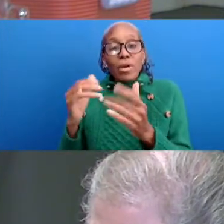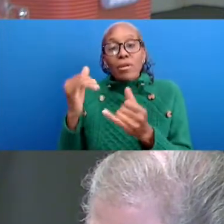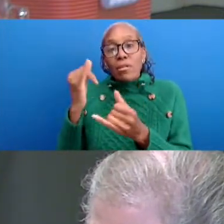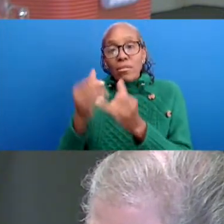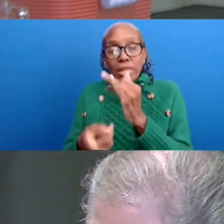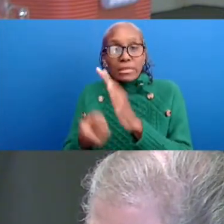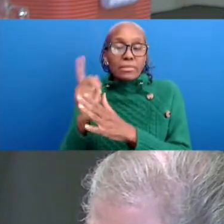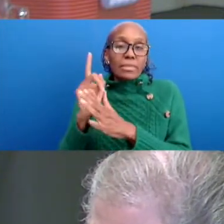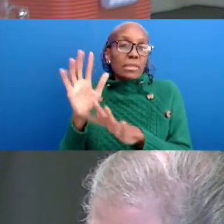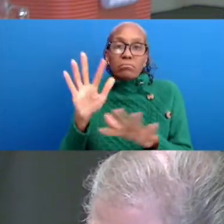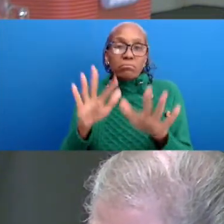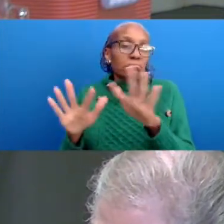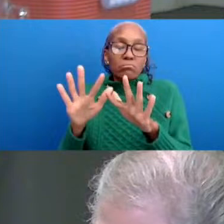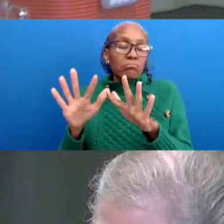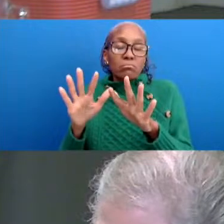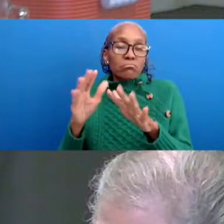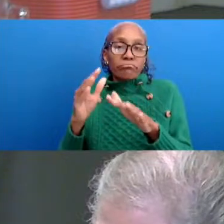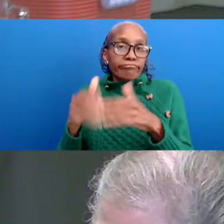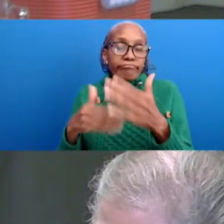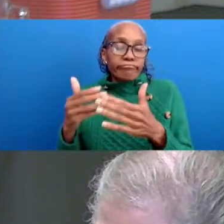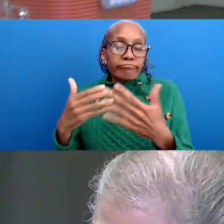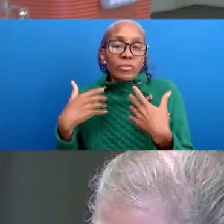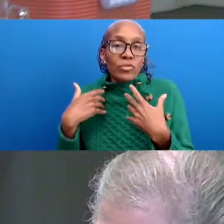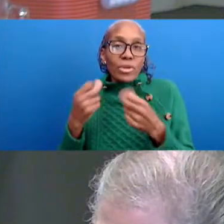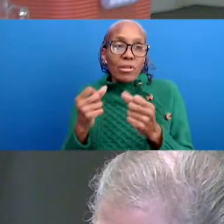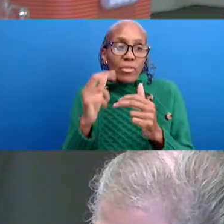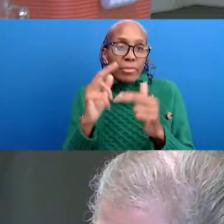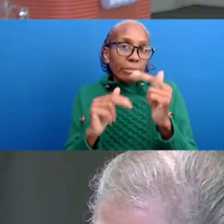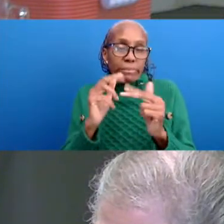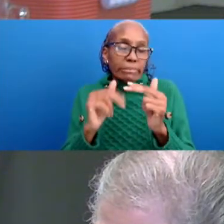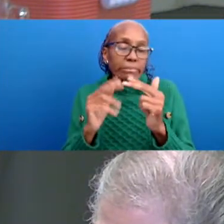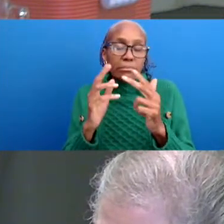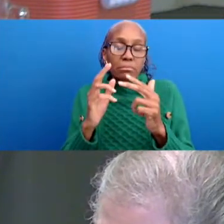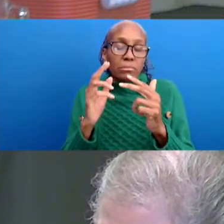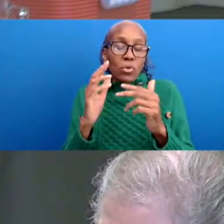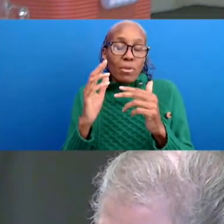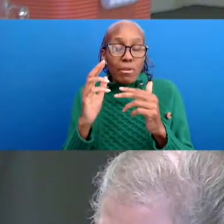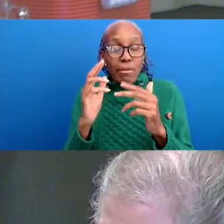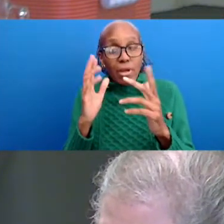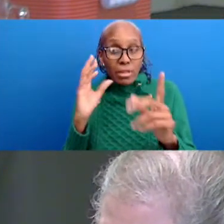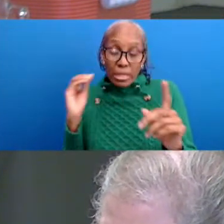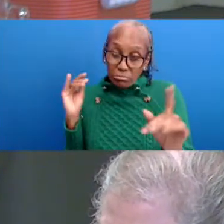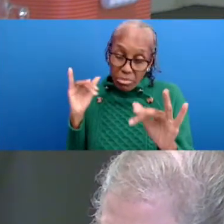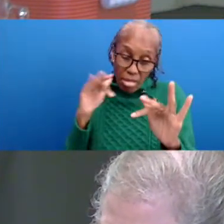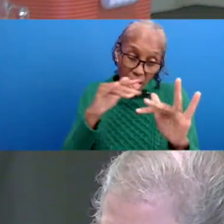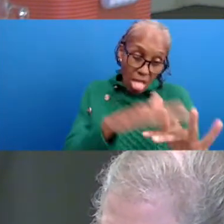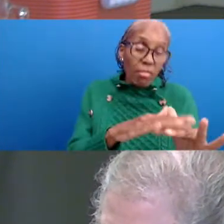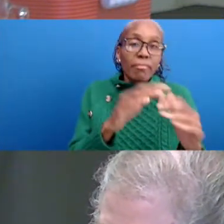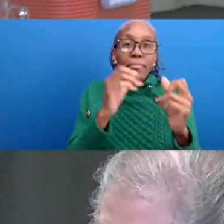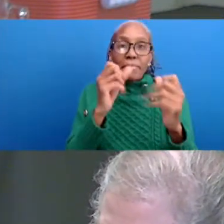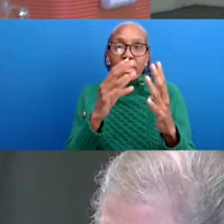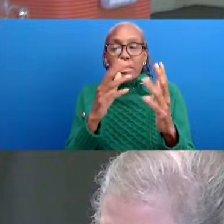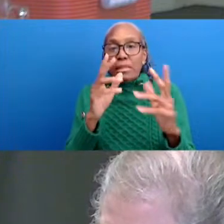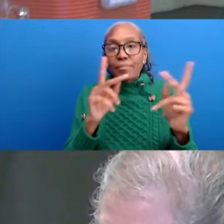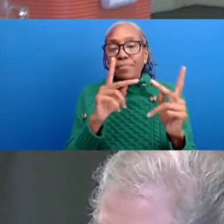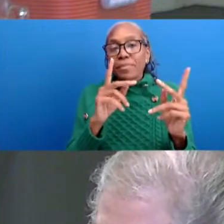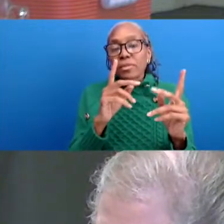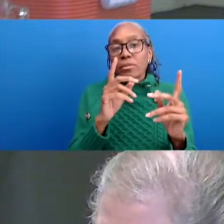THOSE THINGS TAKEN CARE OF WITHOUT THAT LAST MINUTE CRUSH